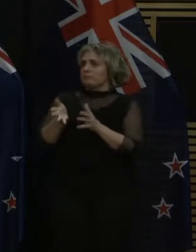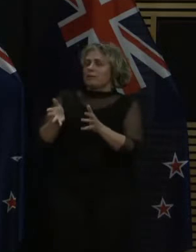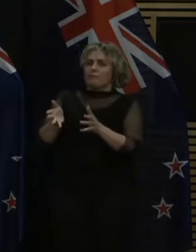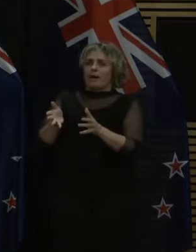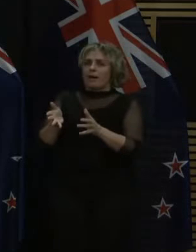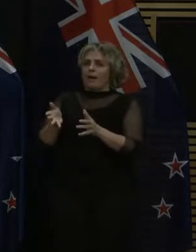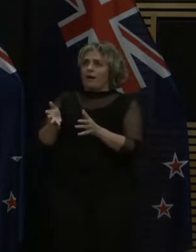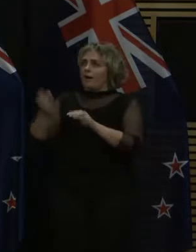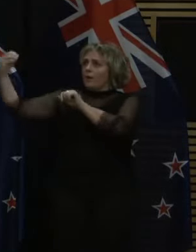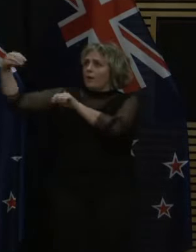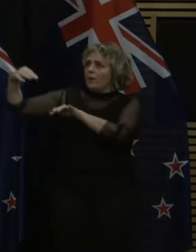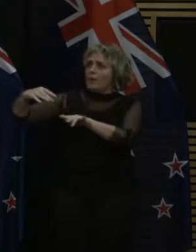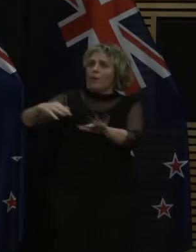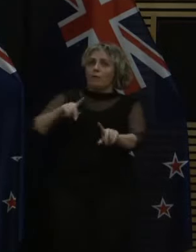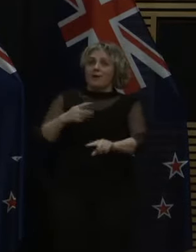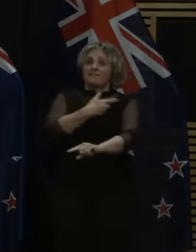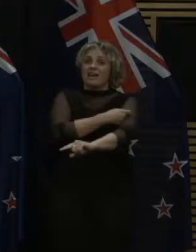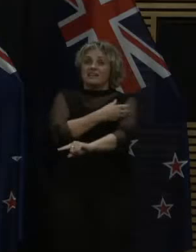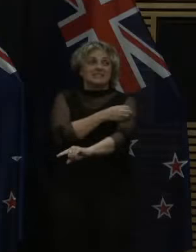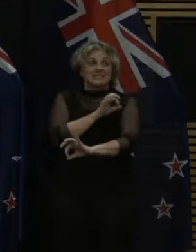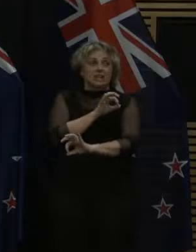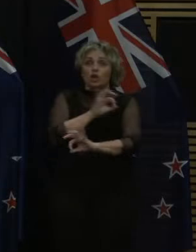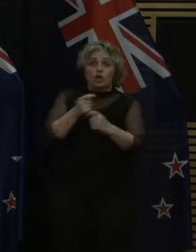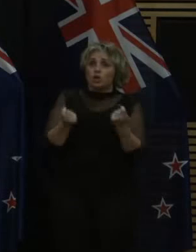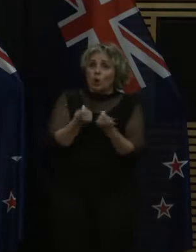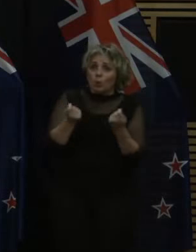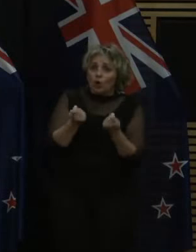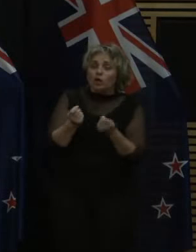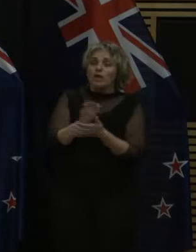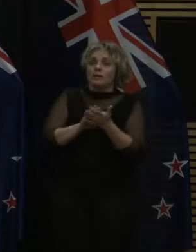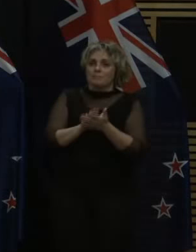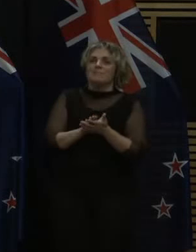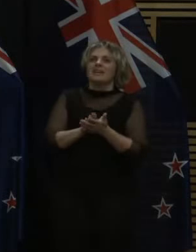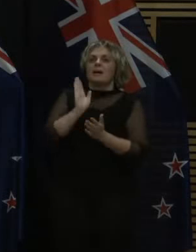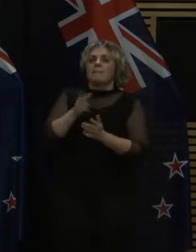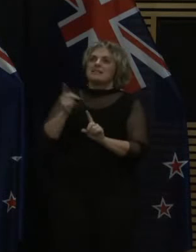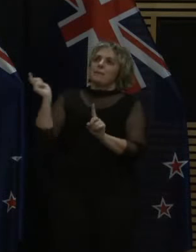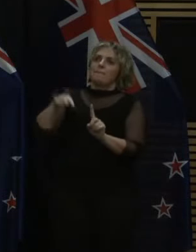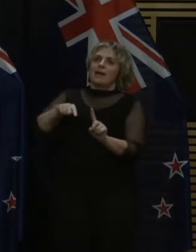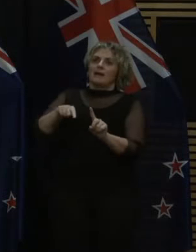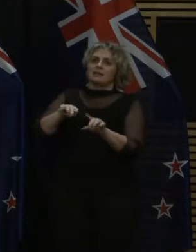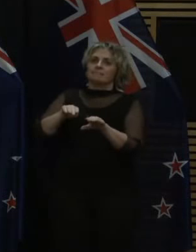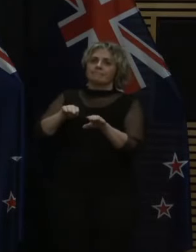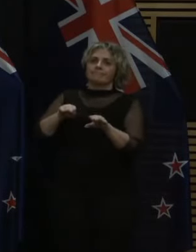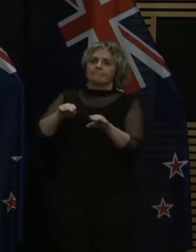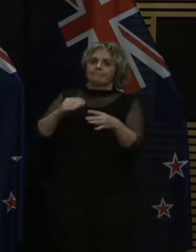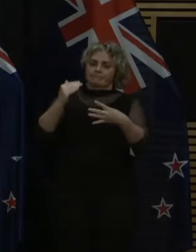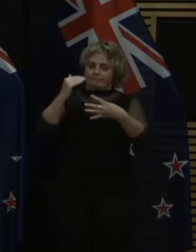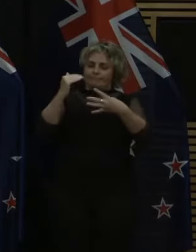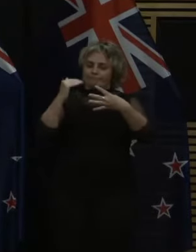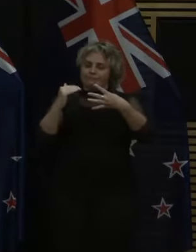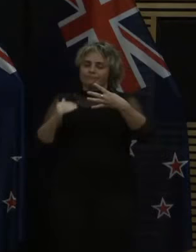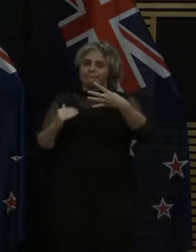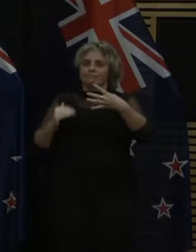where, heaven forbid, we have a form of COVID that does not